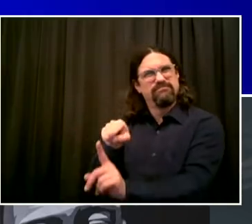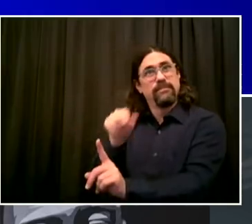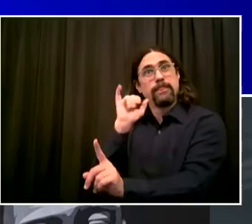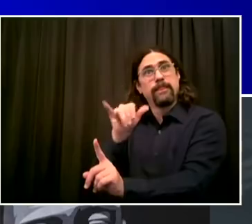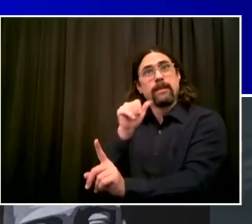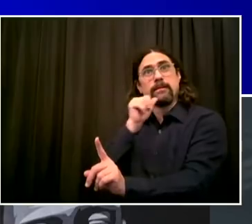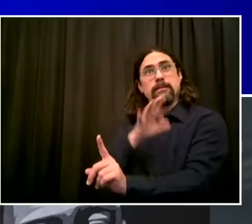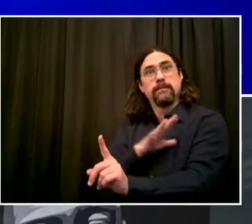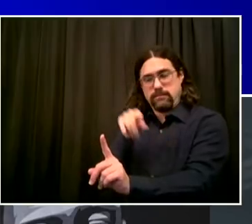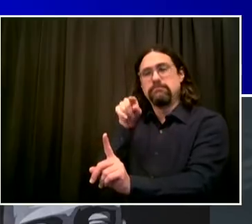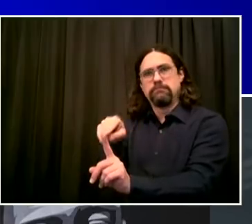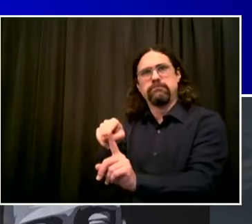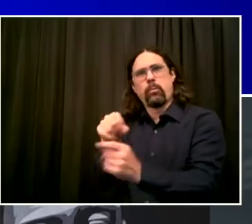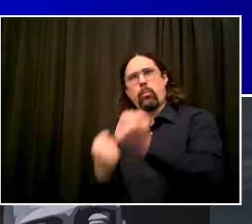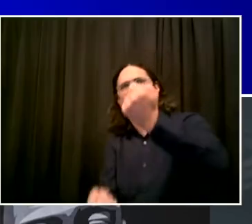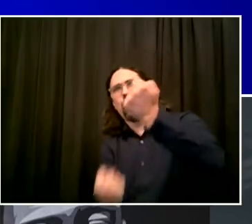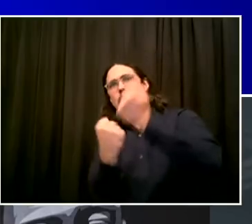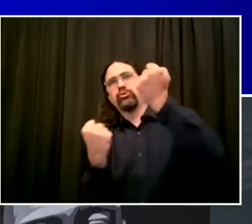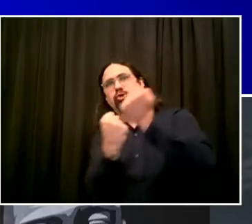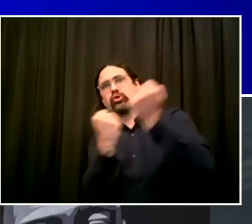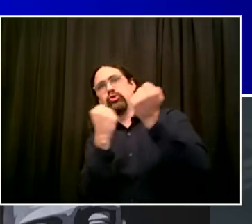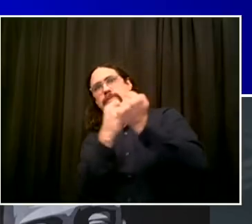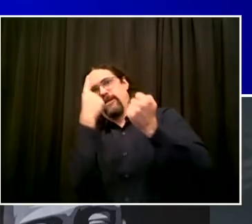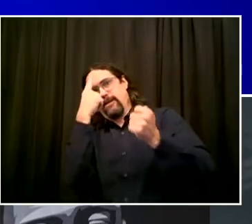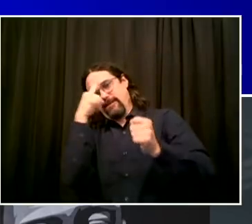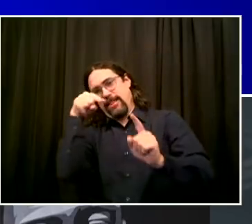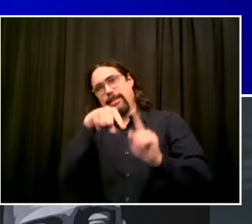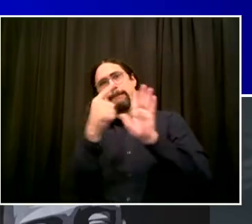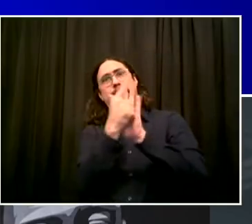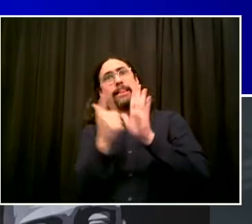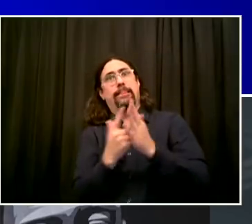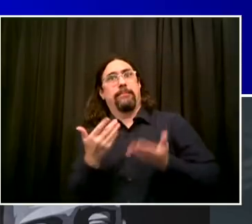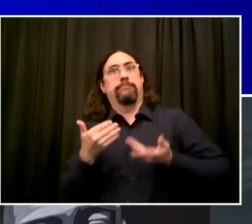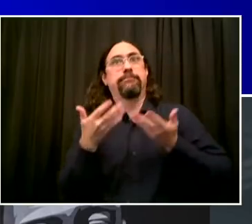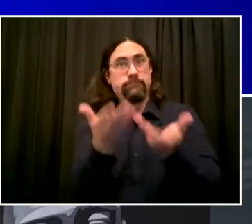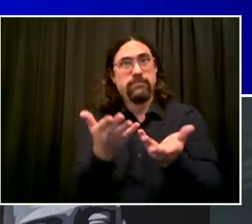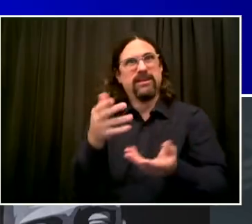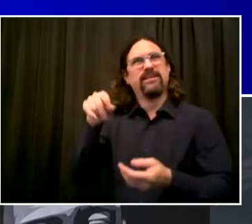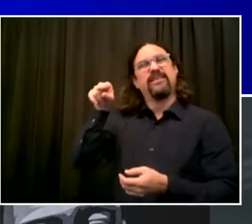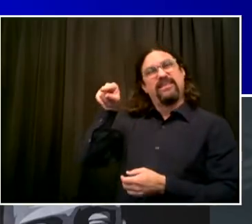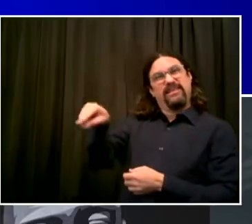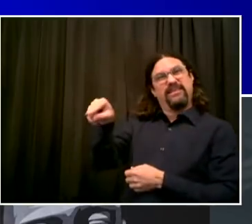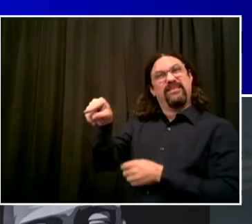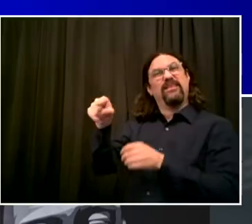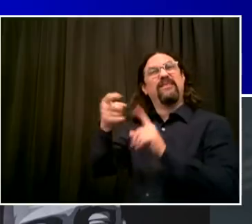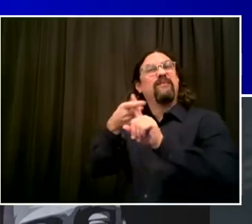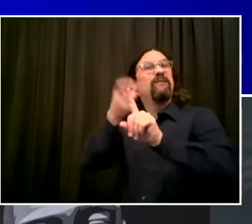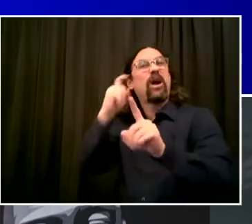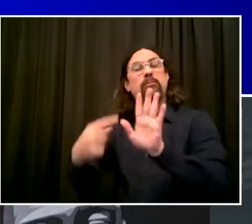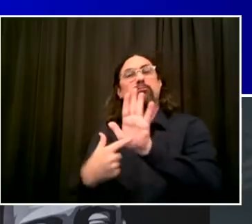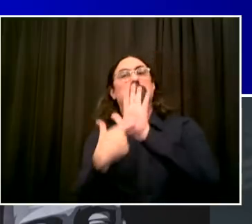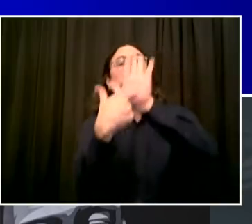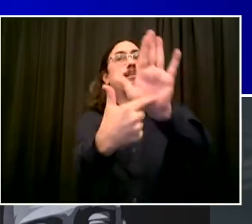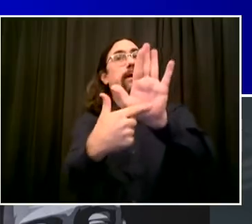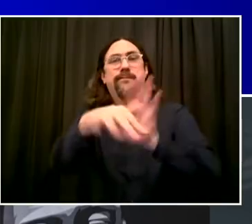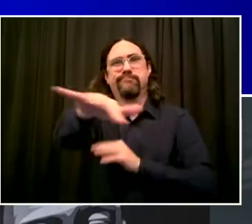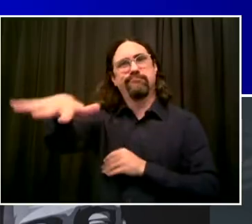BECAUSE SHE WAS A SPONSOR OF TWO OF THE PIECES OF LEGISLATION. SHE'S THERE BECAUSE IT WAS